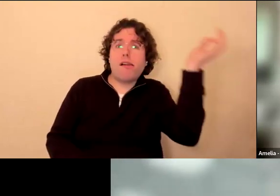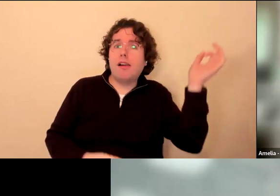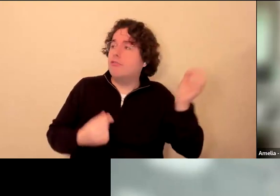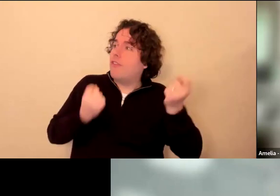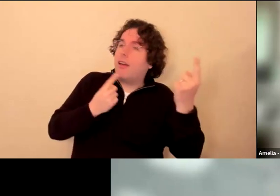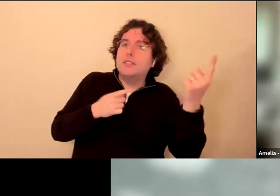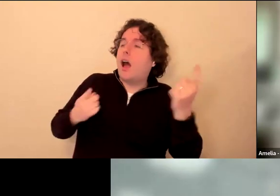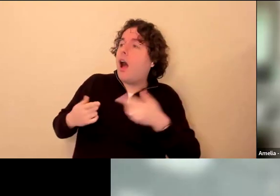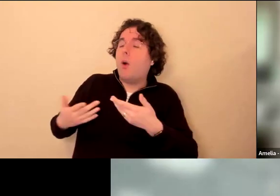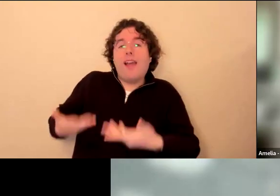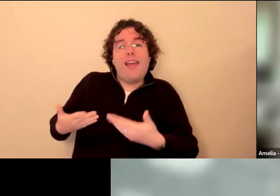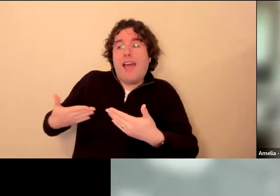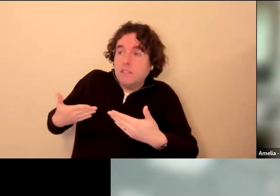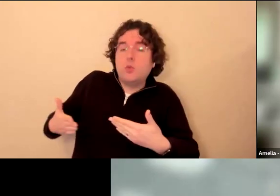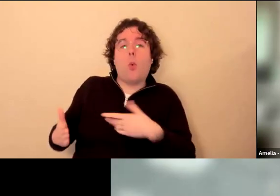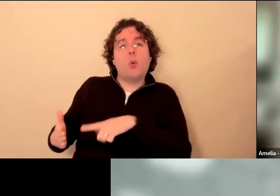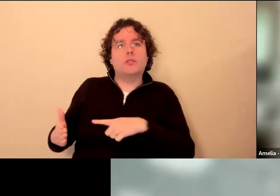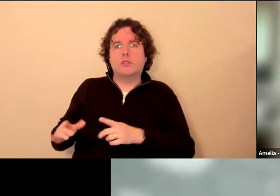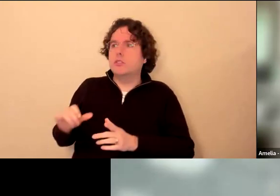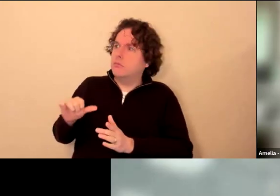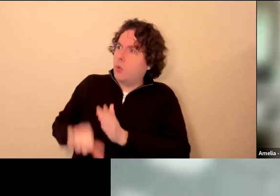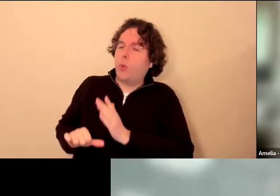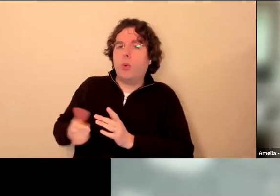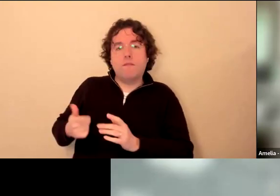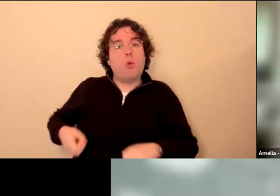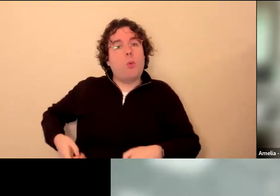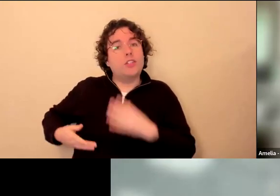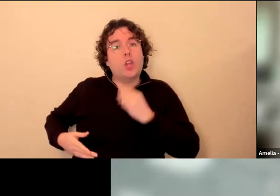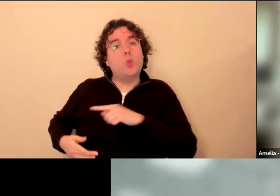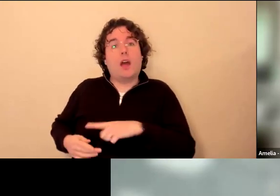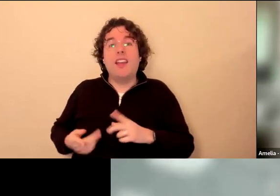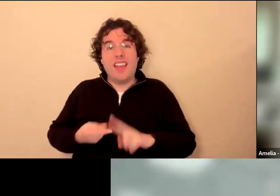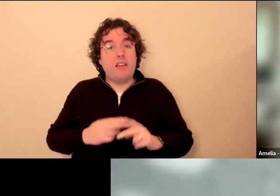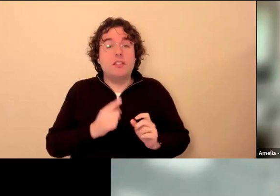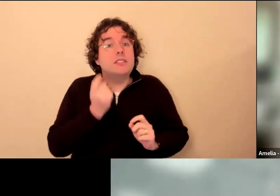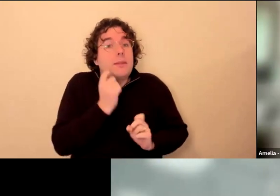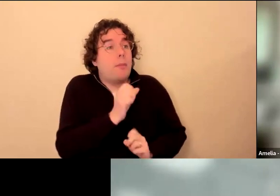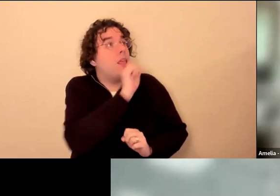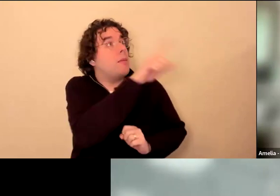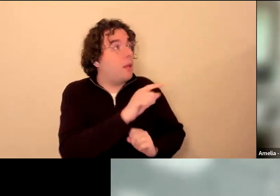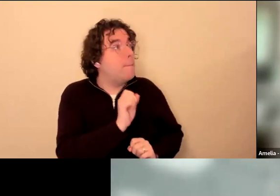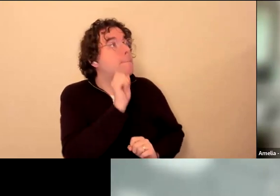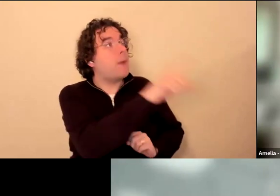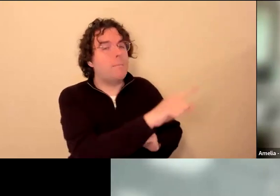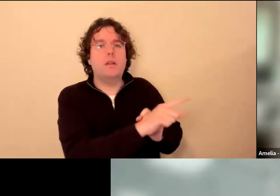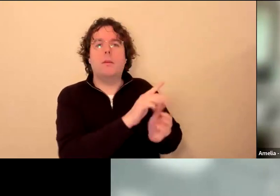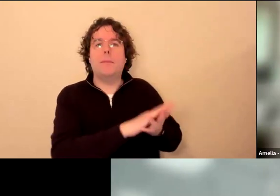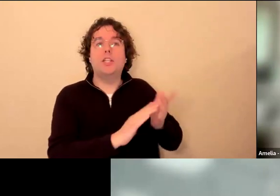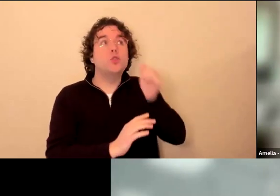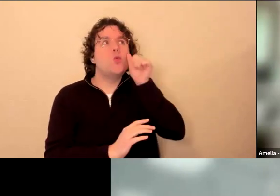And you bring it up, even with a, simple email, might lead to a, to assistance both for yourself but for others too.